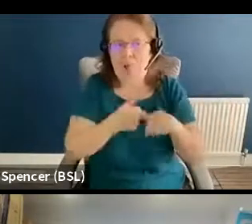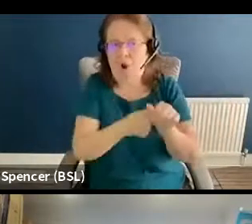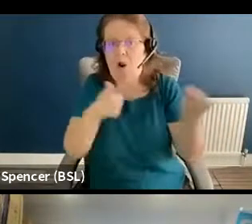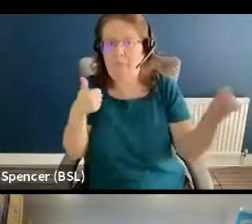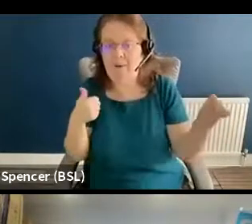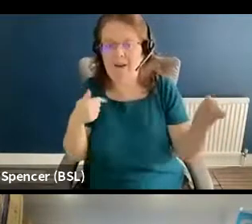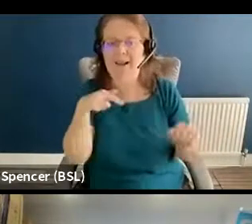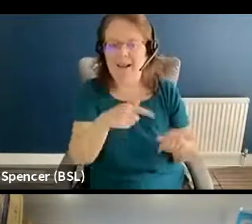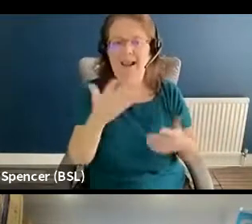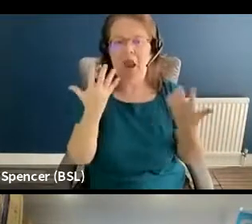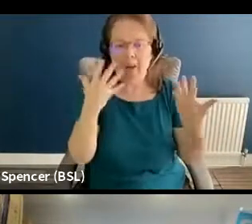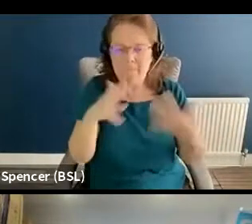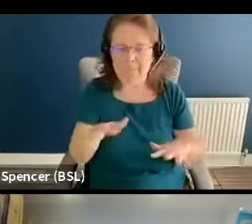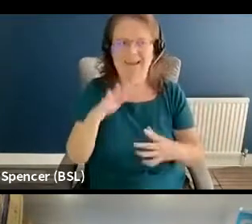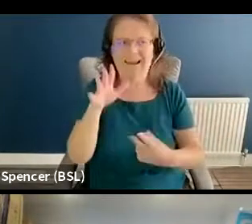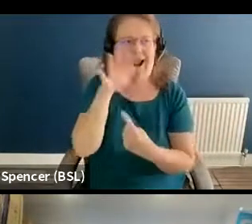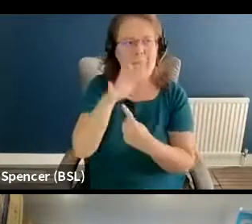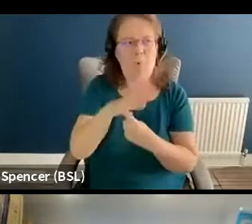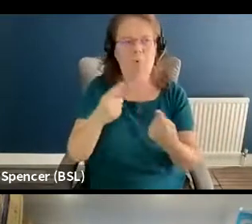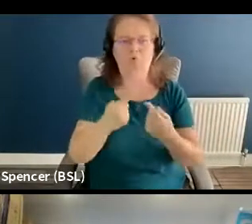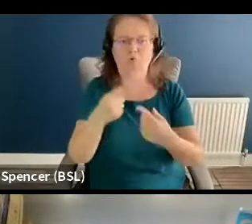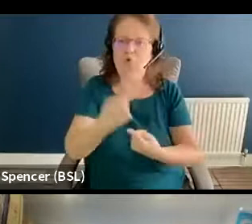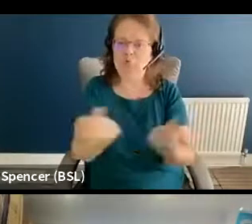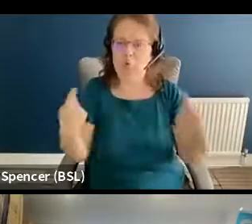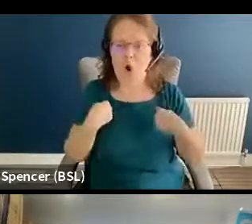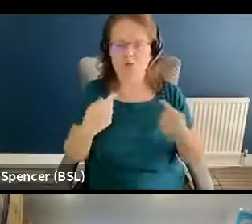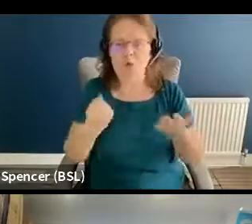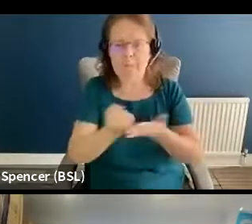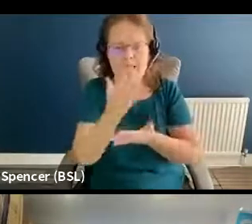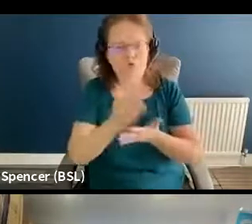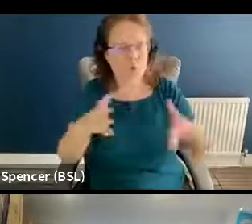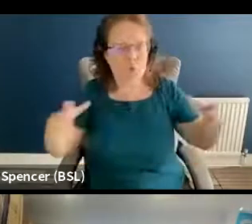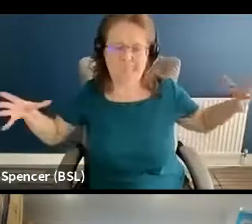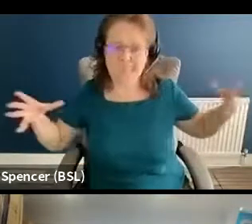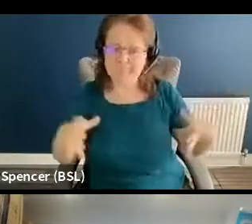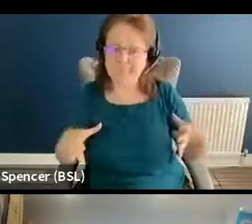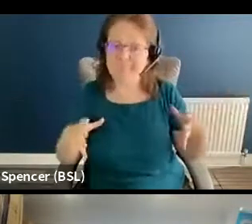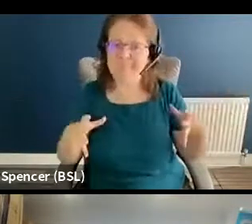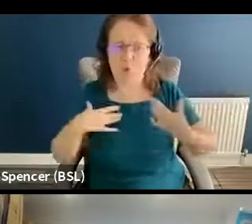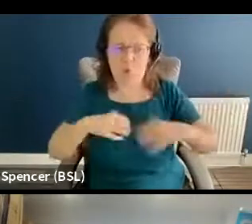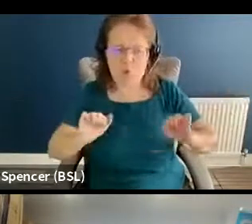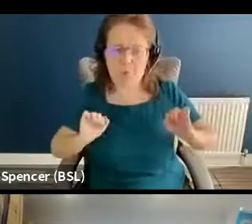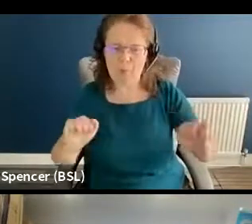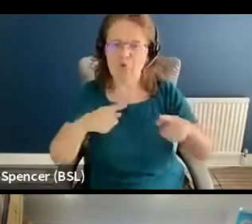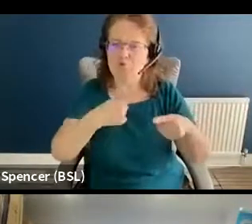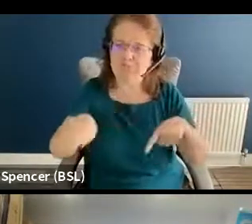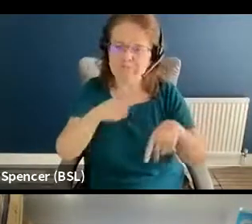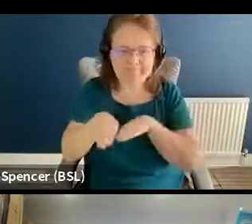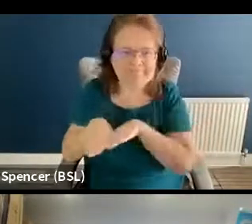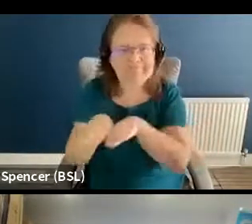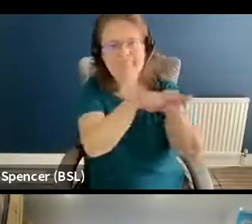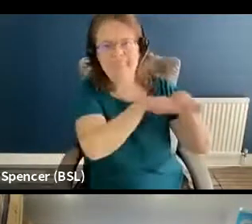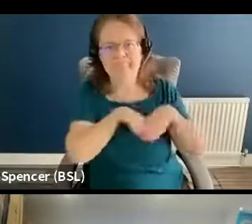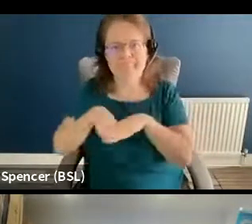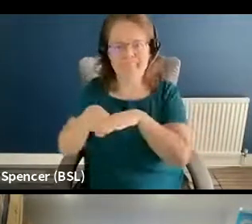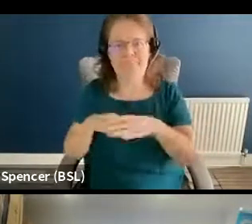that has been really important to us. And now we would want to push that to everything that we do